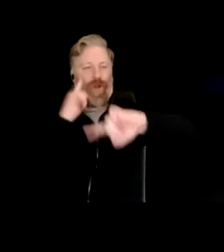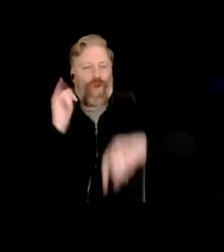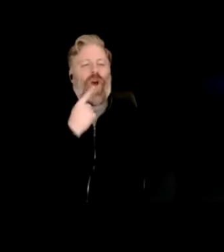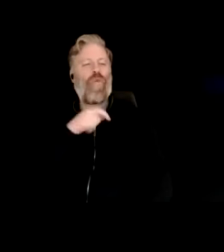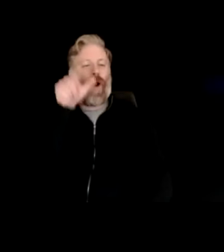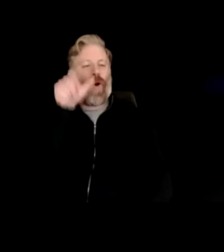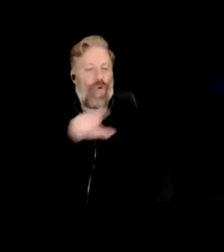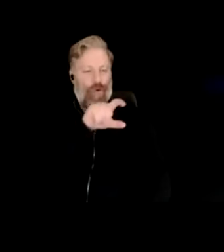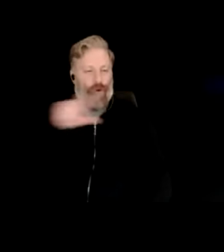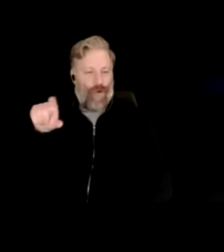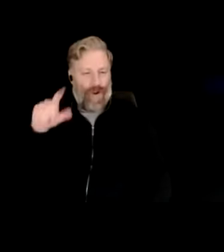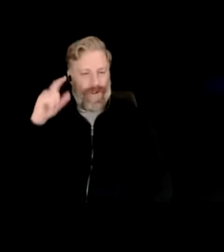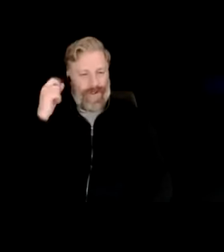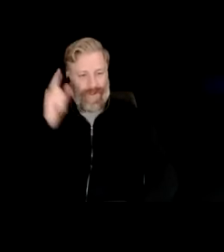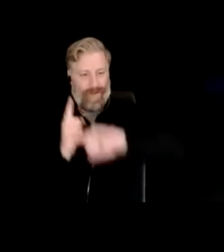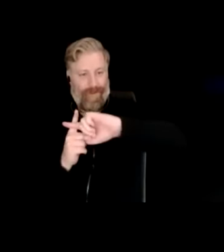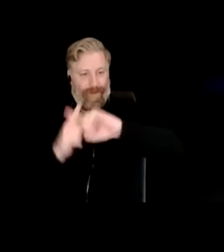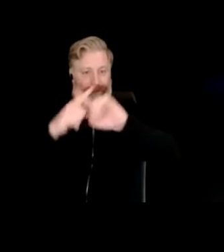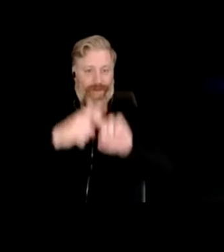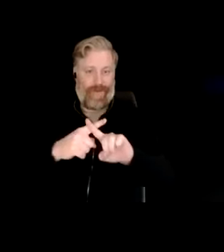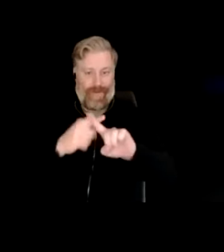but in this position it just tells us an unequivocal no.